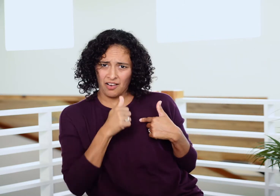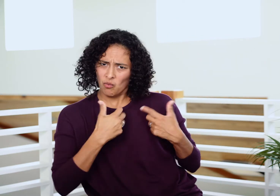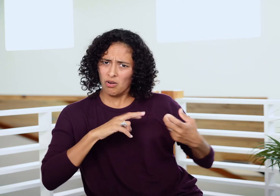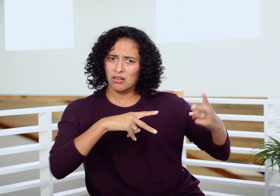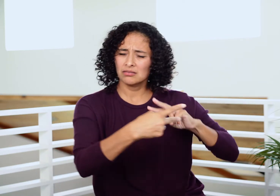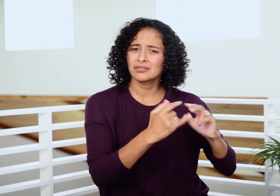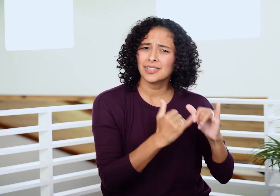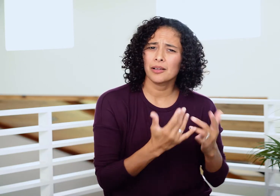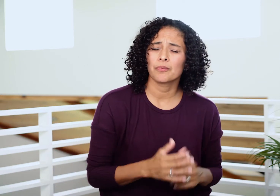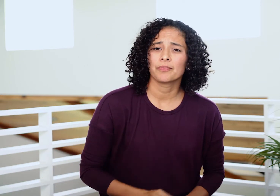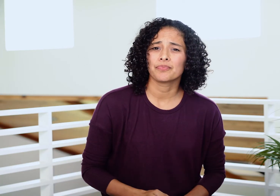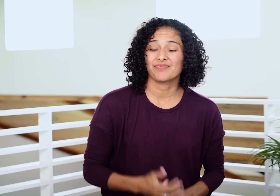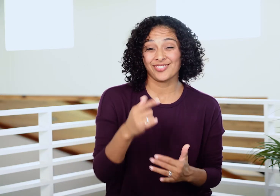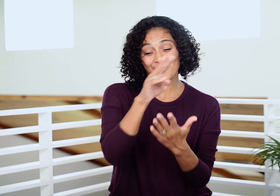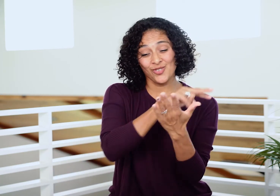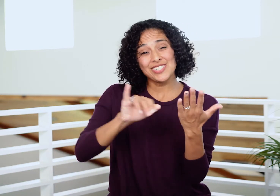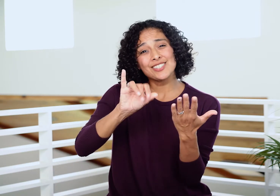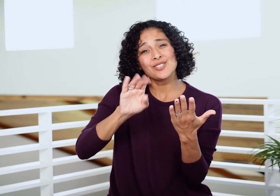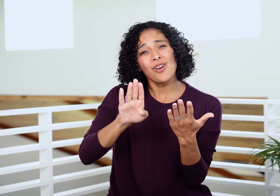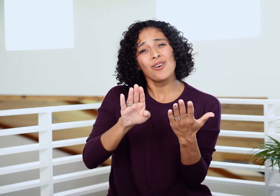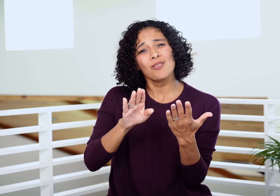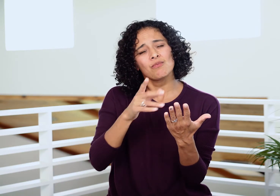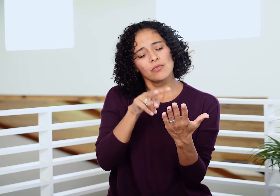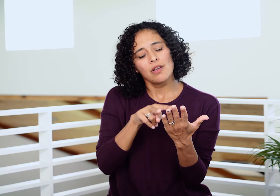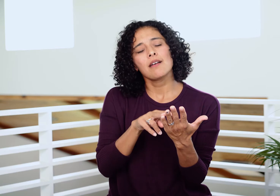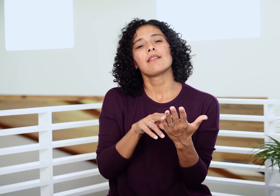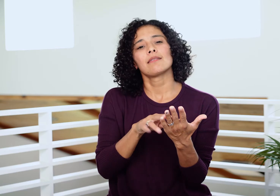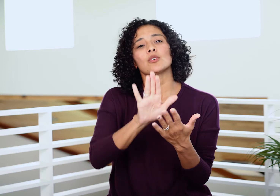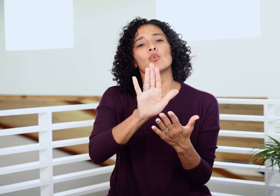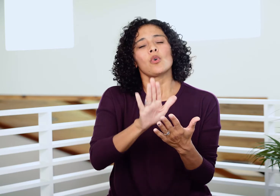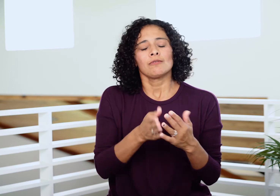when we’re struggling. Let this book help you strengthen